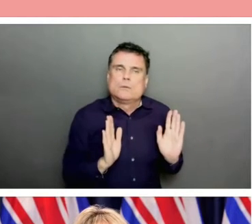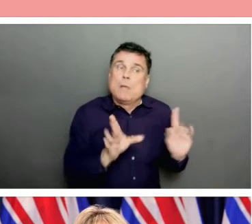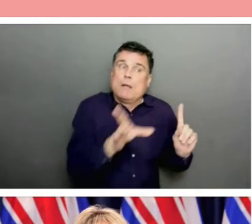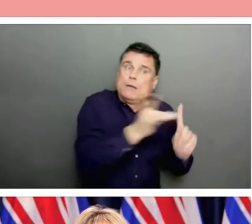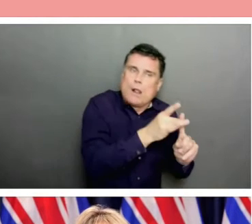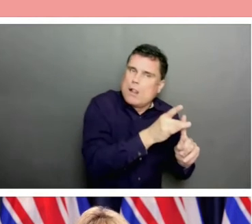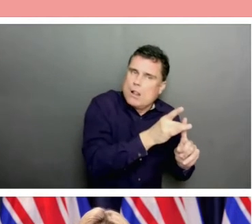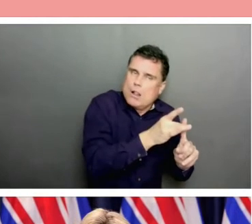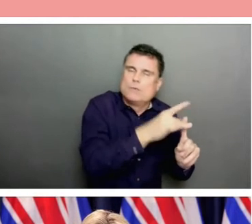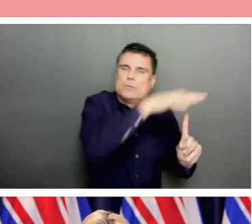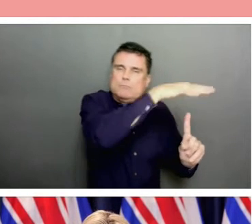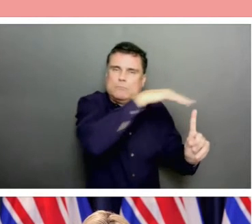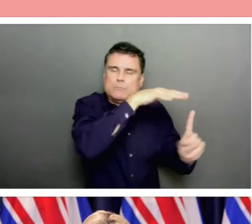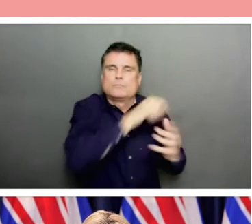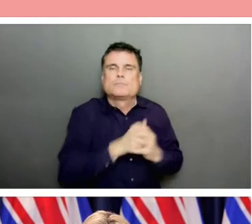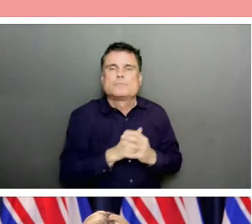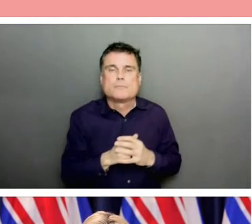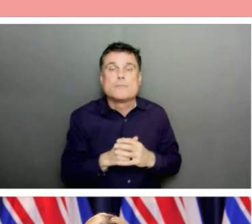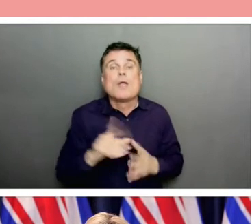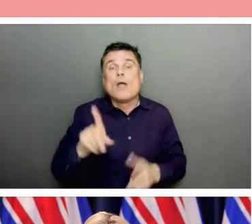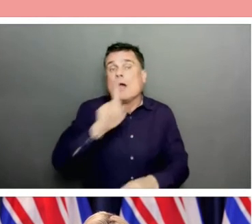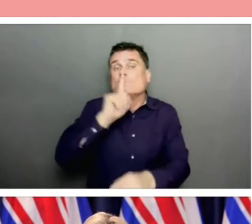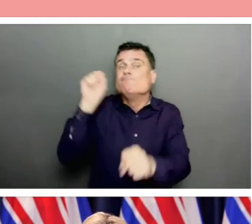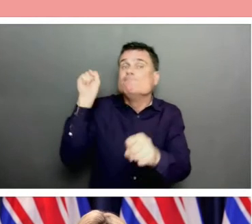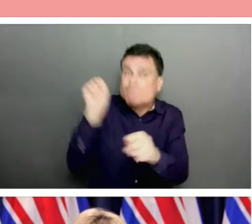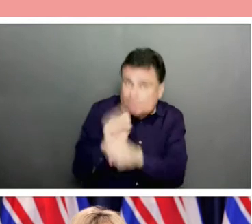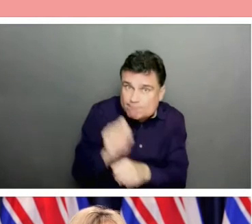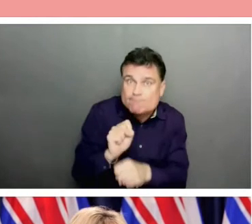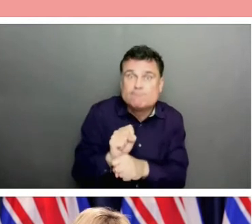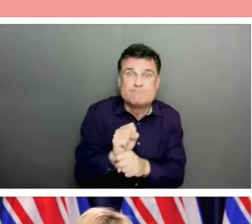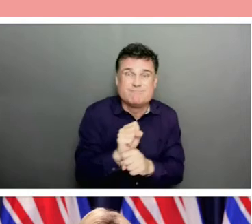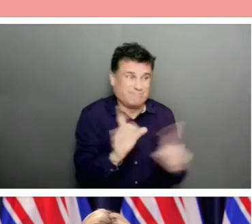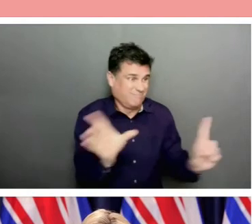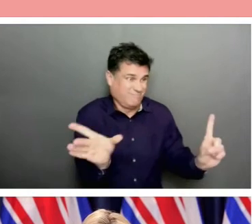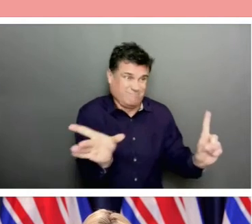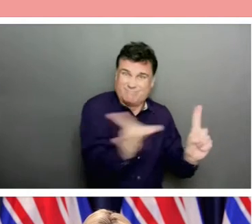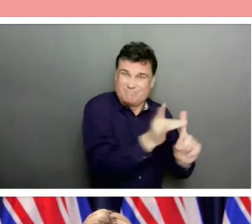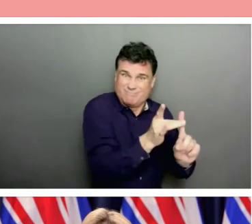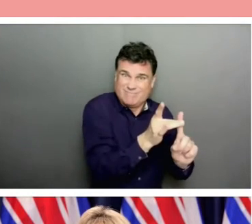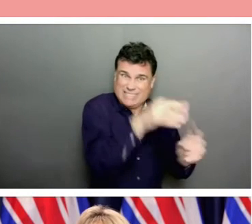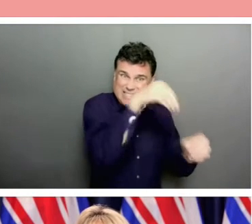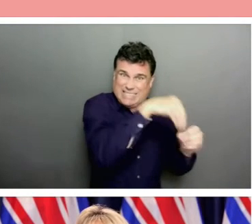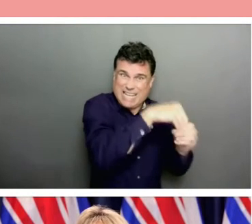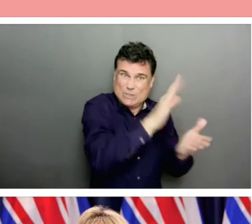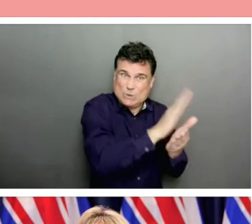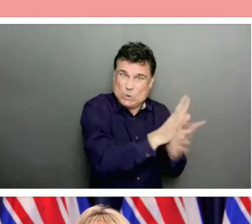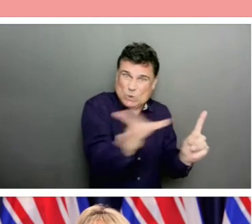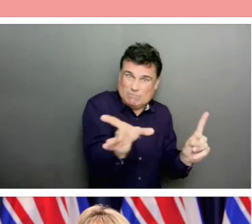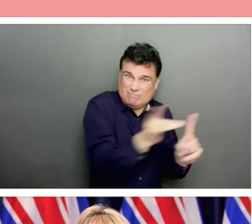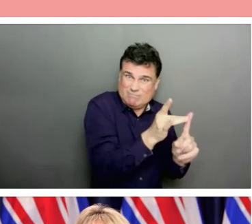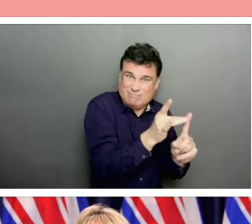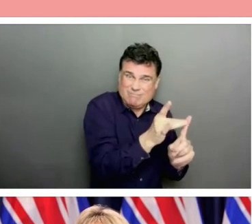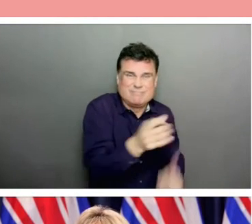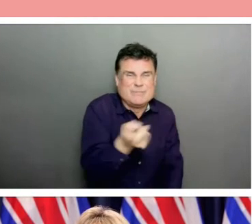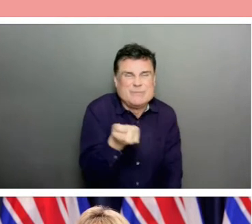in the schools. School-age children in the general population represent about 12 per cent of our cases, and